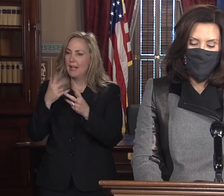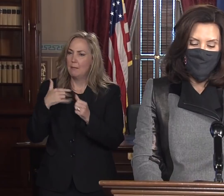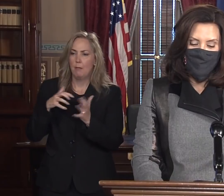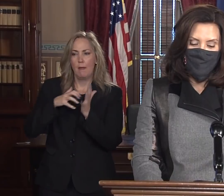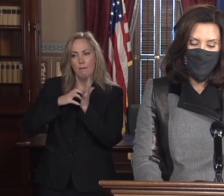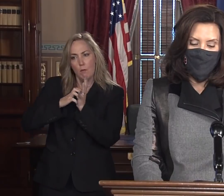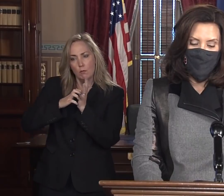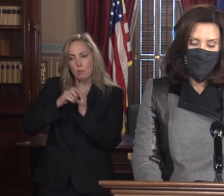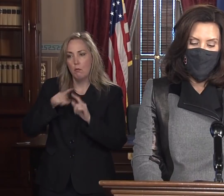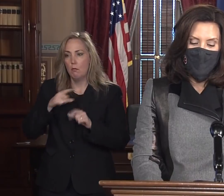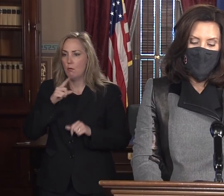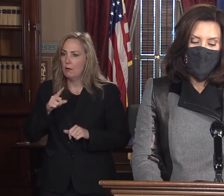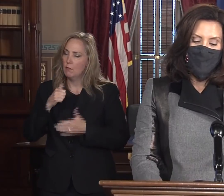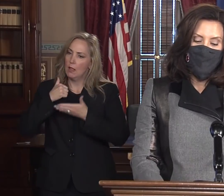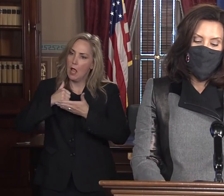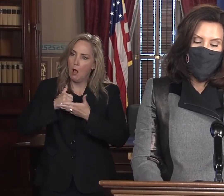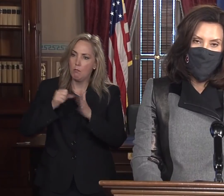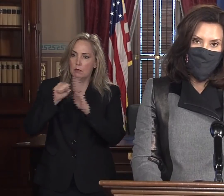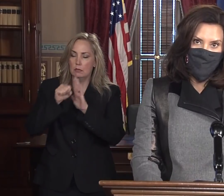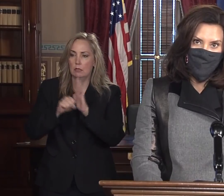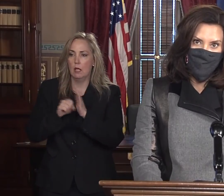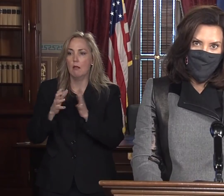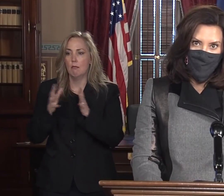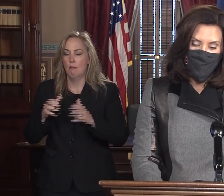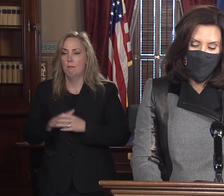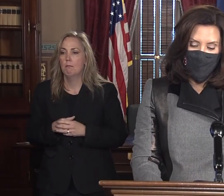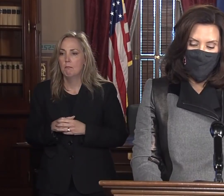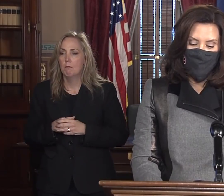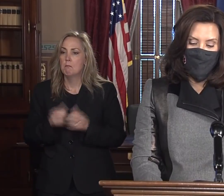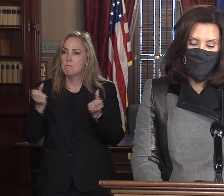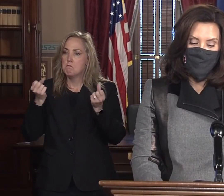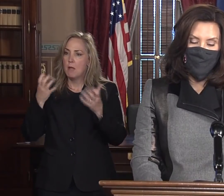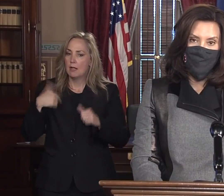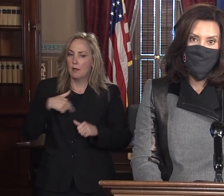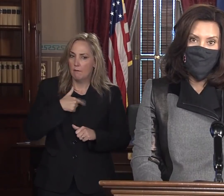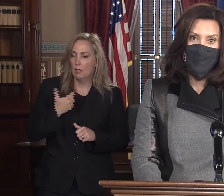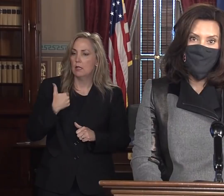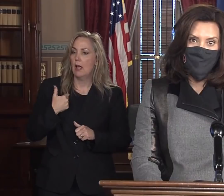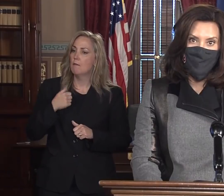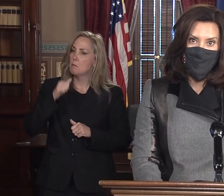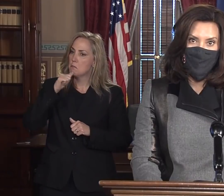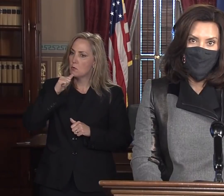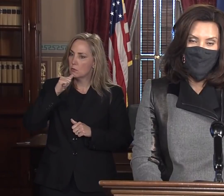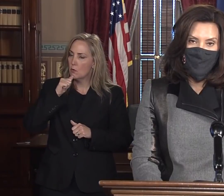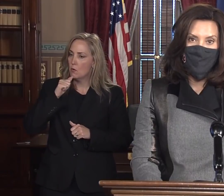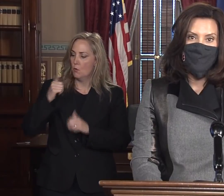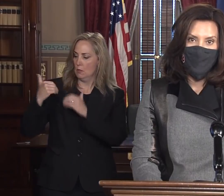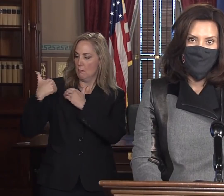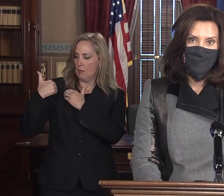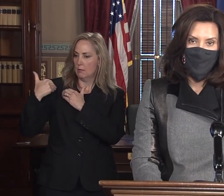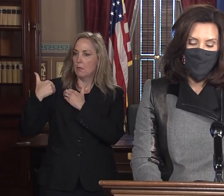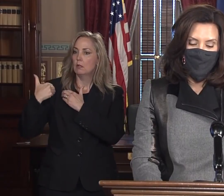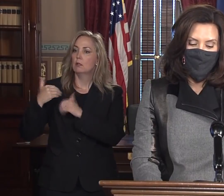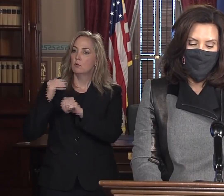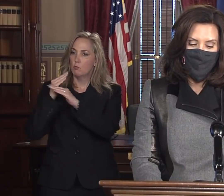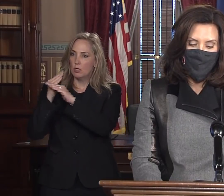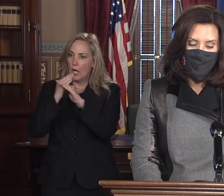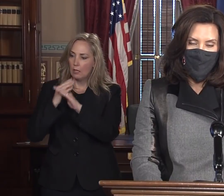8% FOR PEOPLE IN THEIR 70s. WE HAVE WORKED TO PROTECT OUR MOST VULNERABLE. WE HAVE MADE GREAT STRIDES AS A STATE.